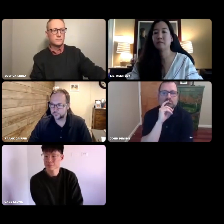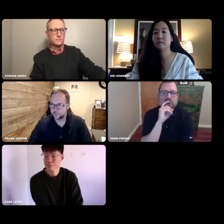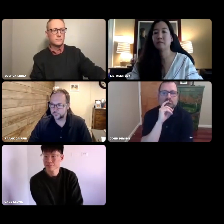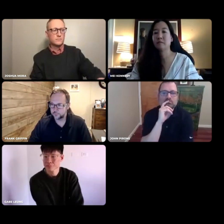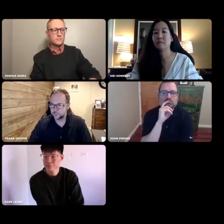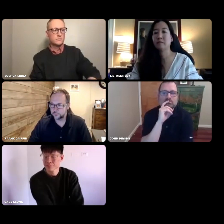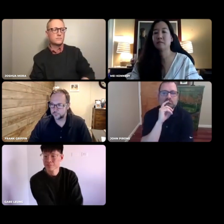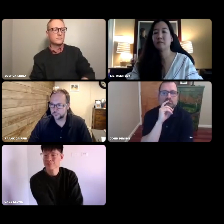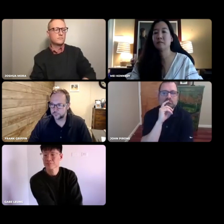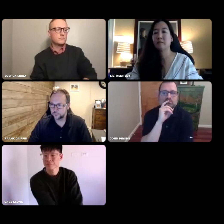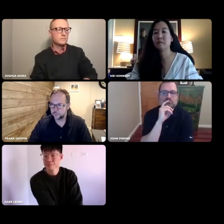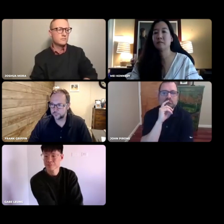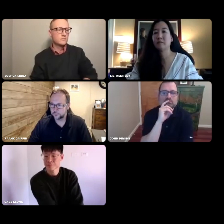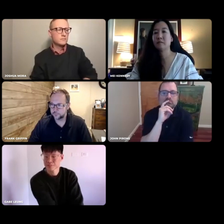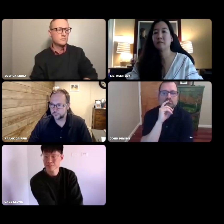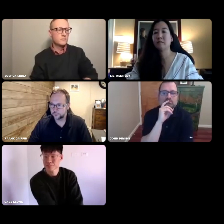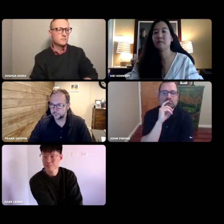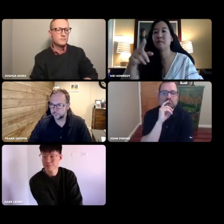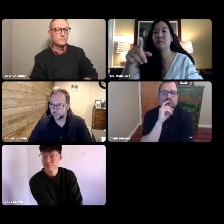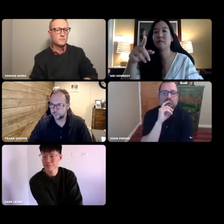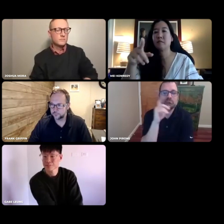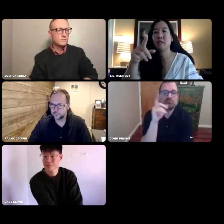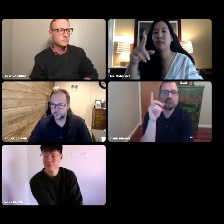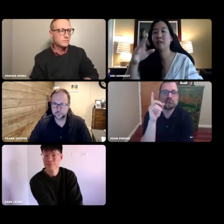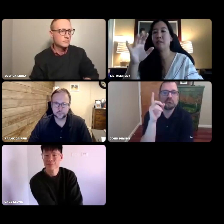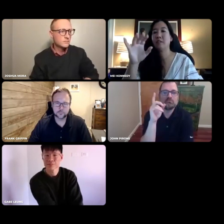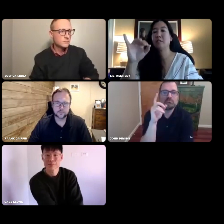Josh?